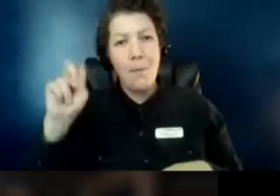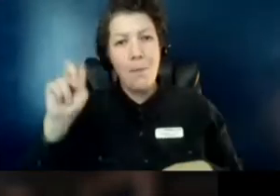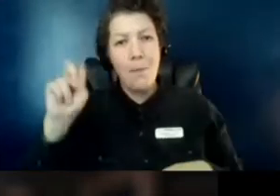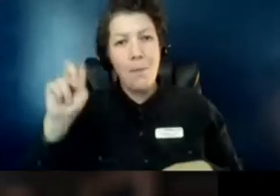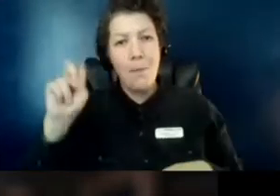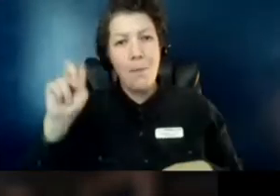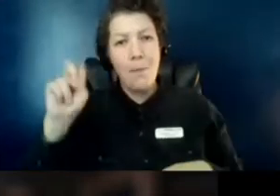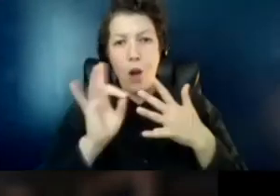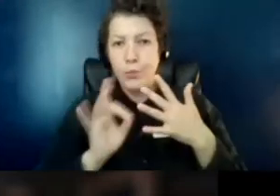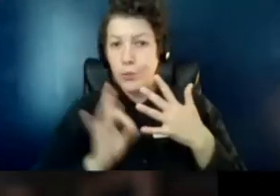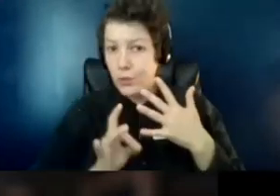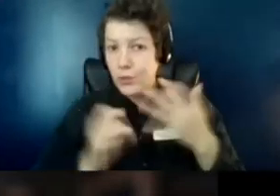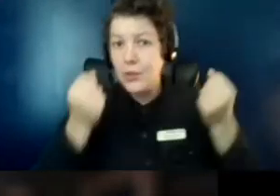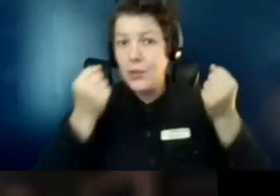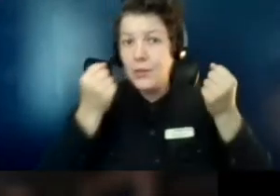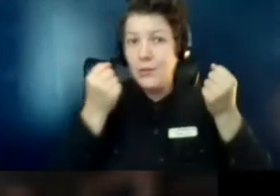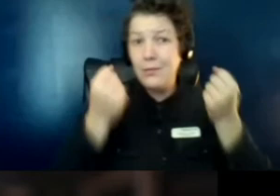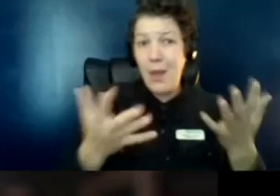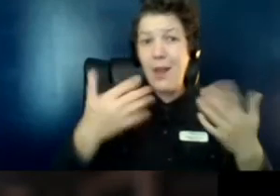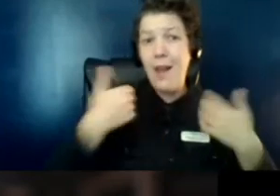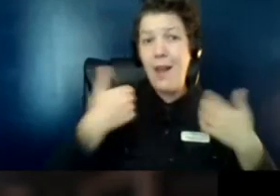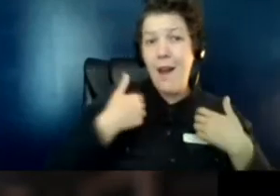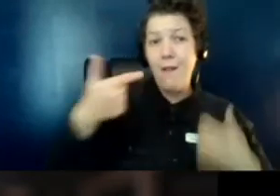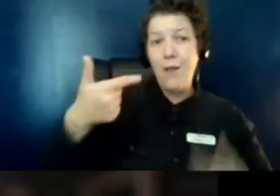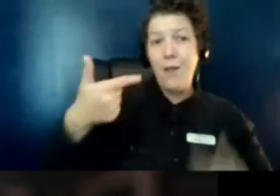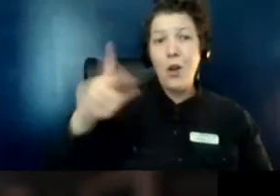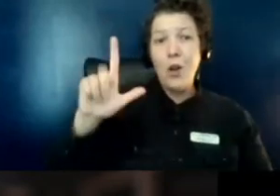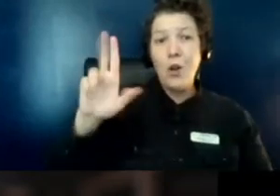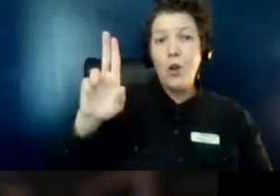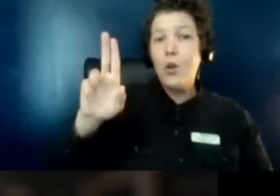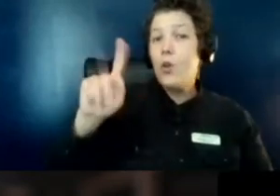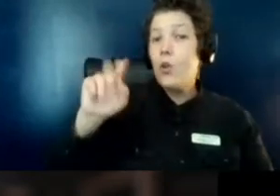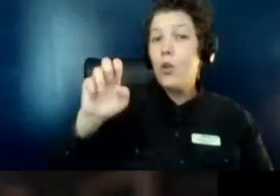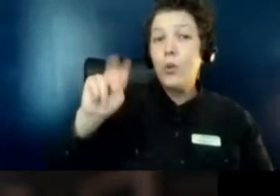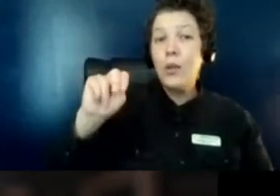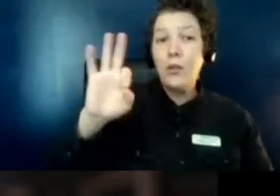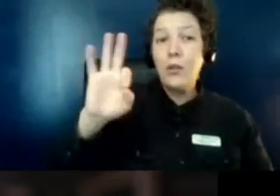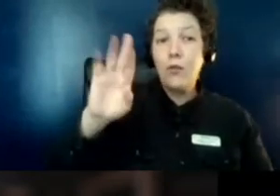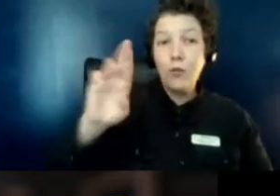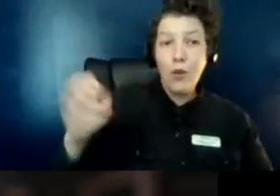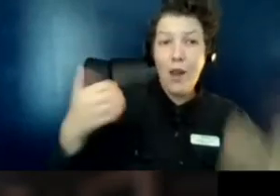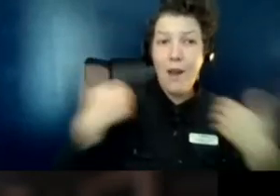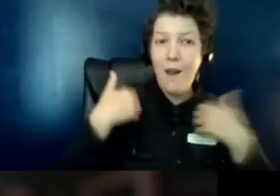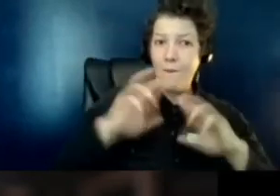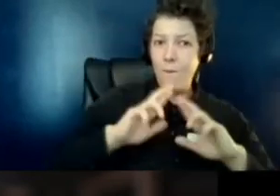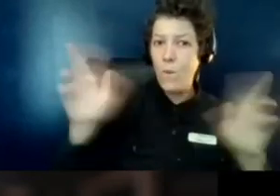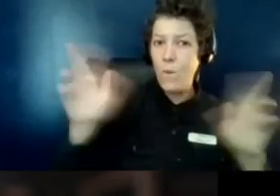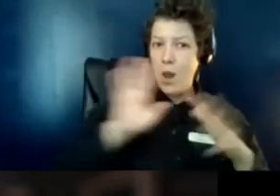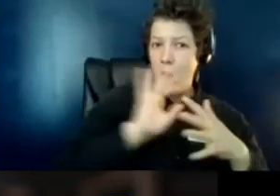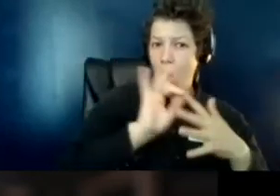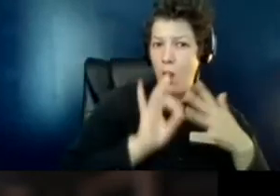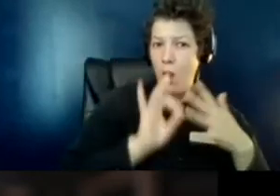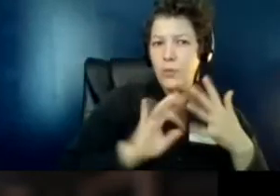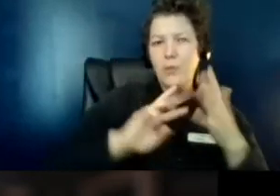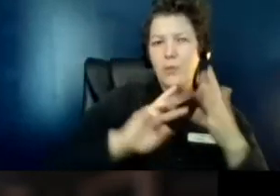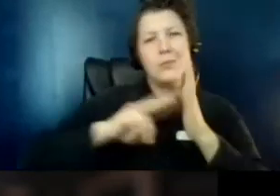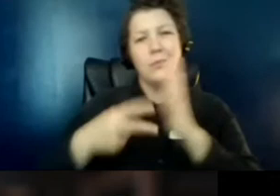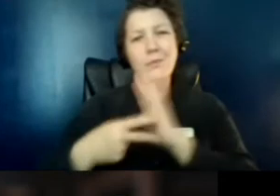offer gluten‑free restaurants. So there should be options that are onion free, garlic